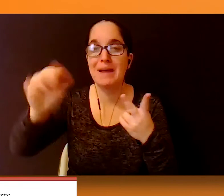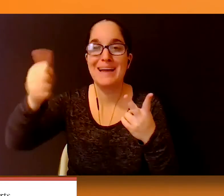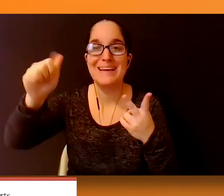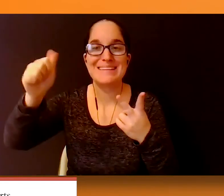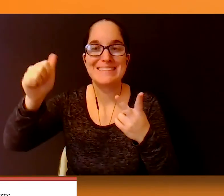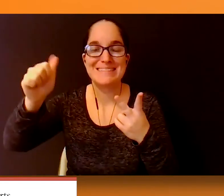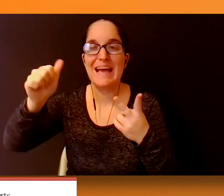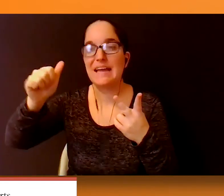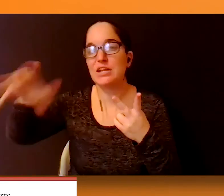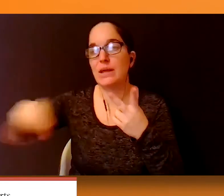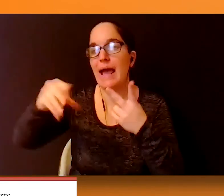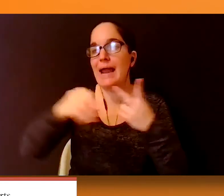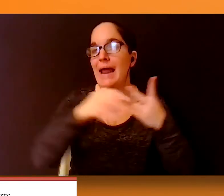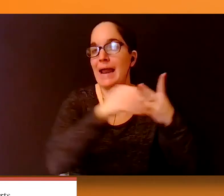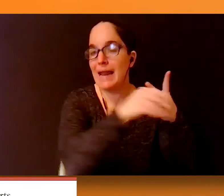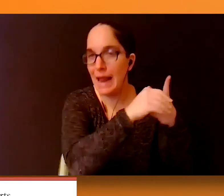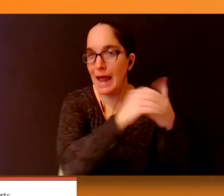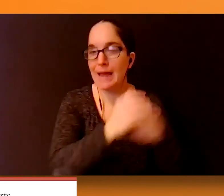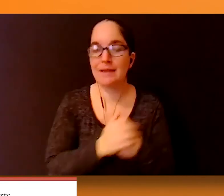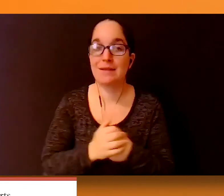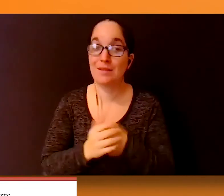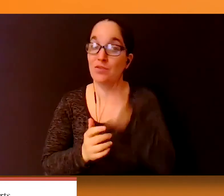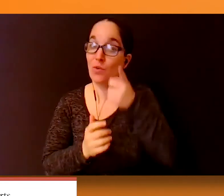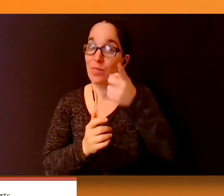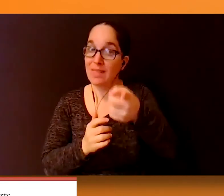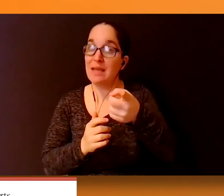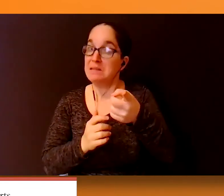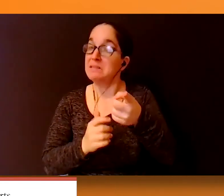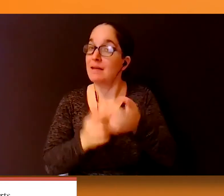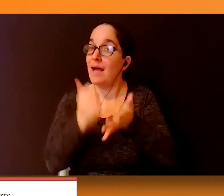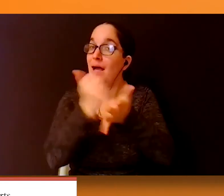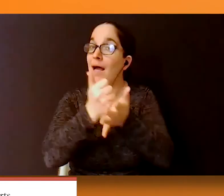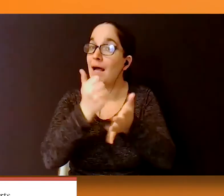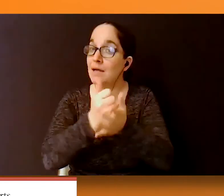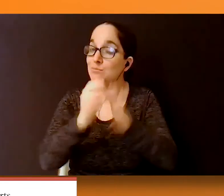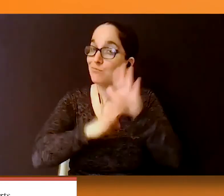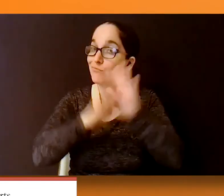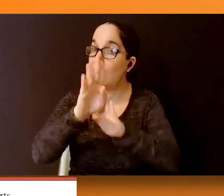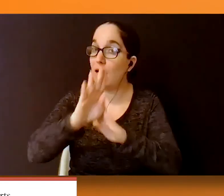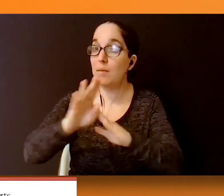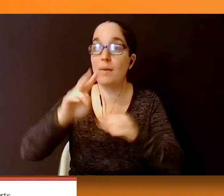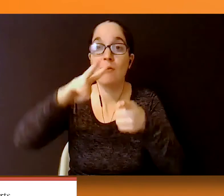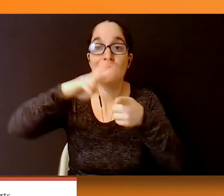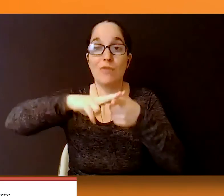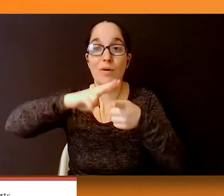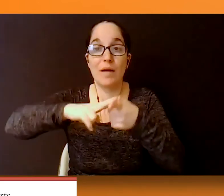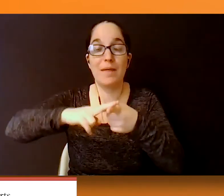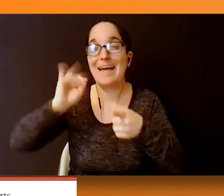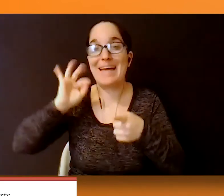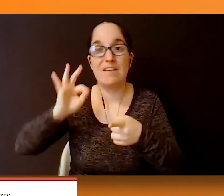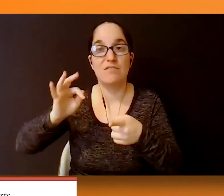come off of that one word. So, you have to think that this is actually a way to kind of generate vocabulary learning when you're not